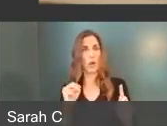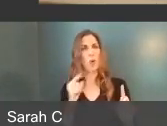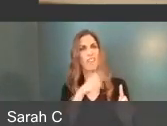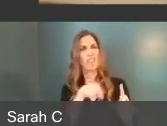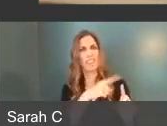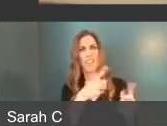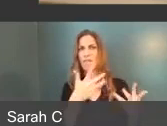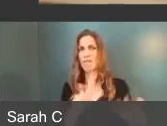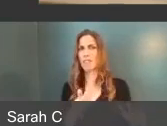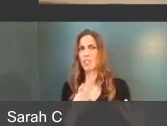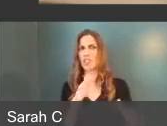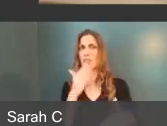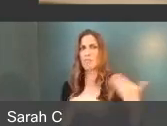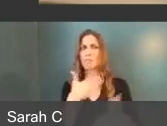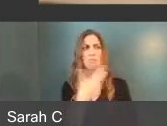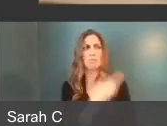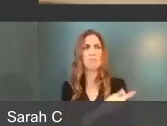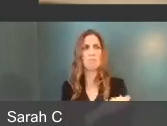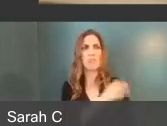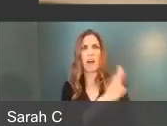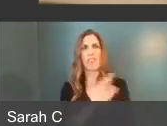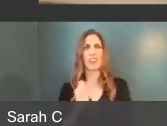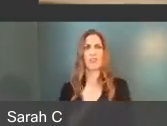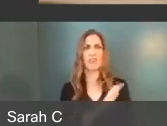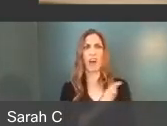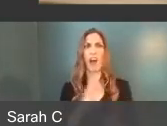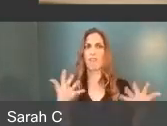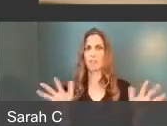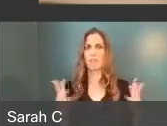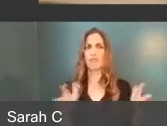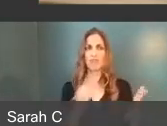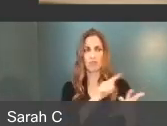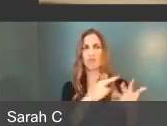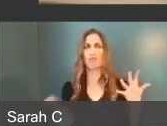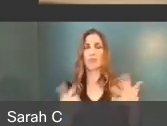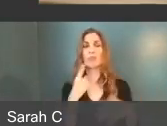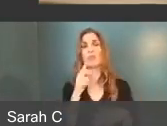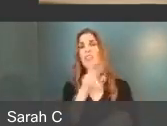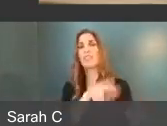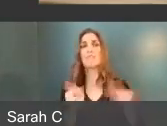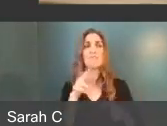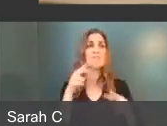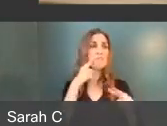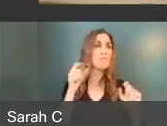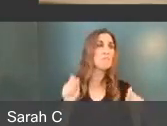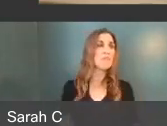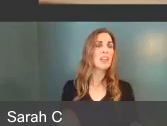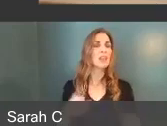through their staff and so they're looking at their ability to start offering vaccinations to